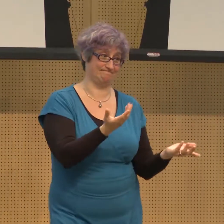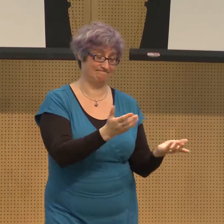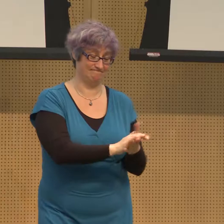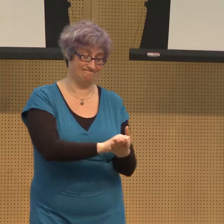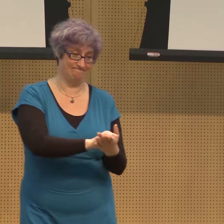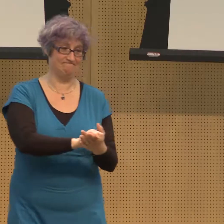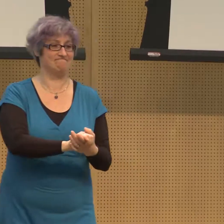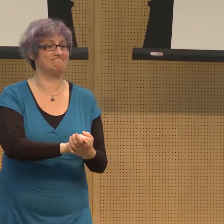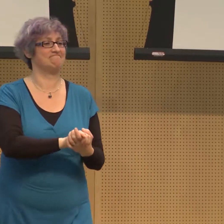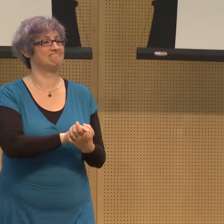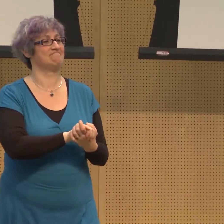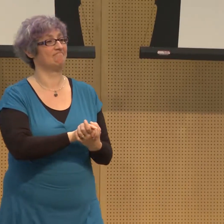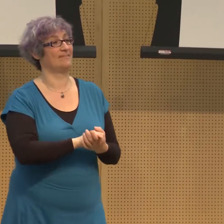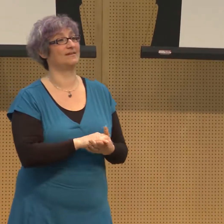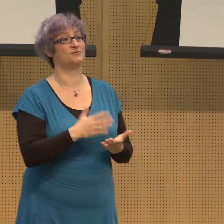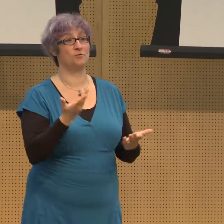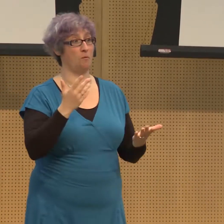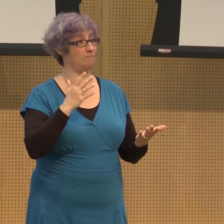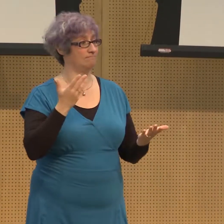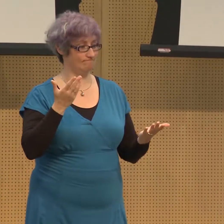That's what gets the message across.